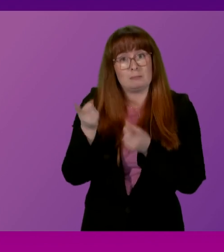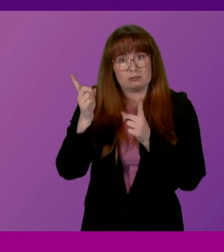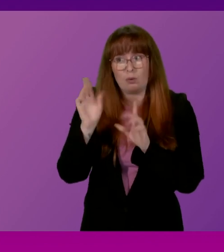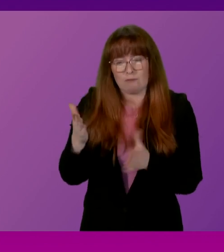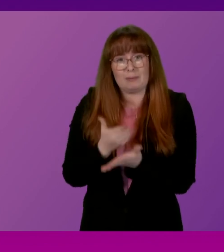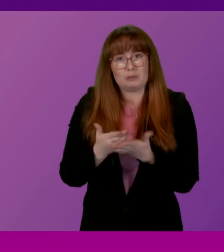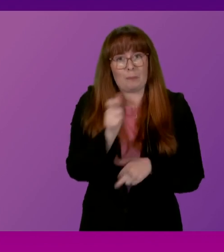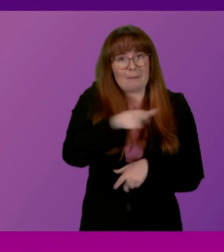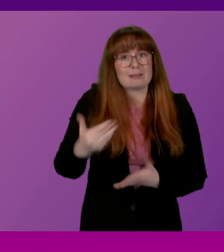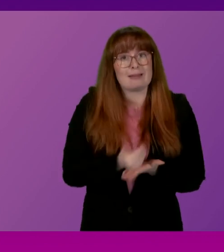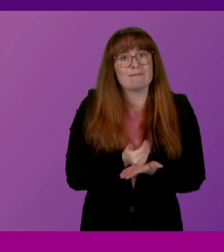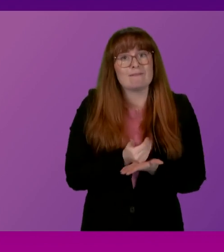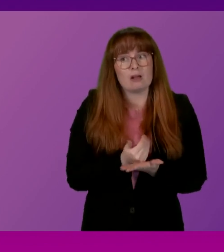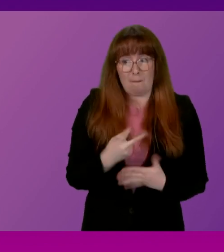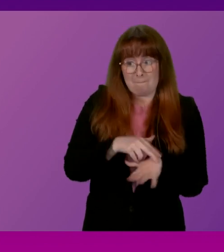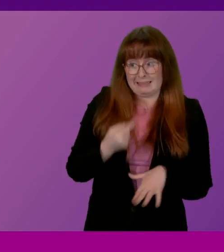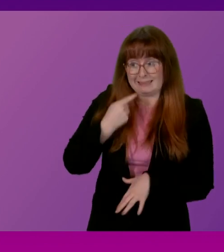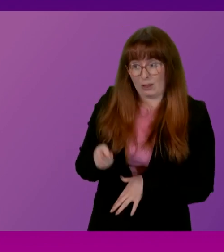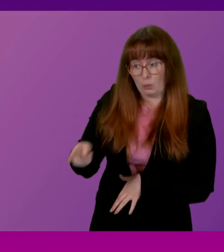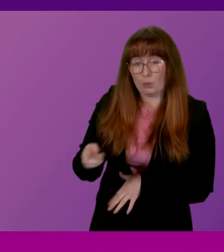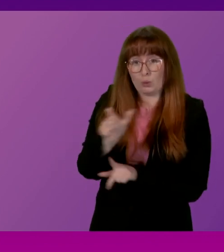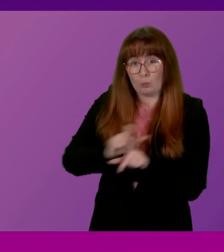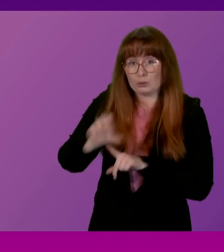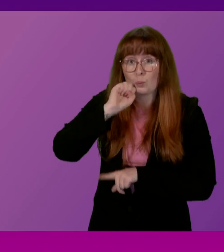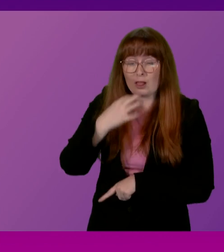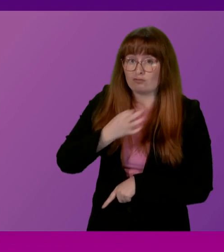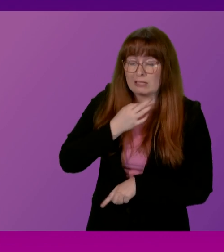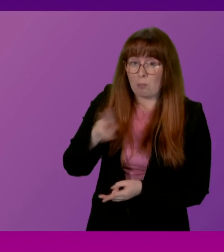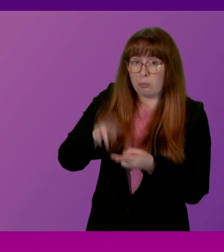When the police tell the First Minister that communities will be put at risk, he should listen to them.